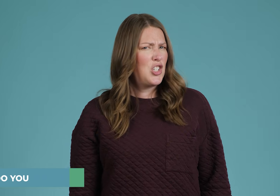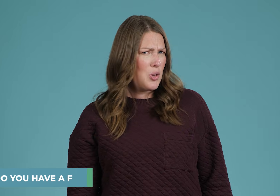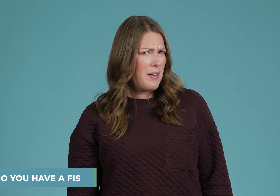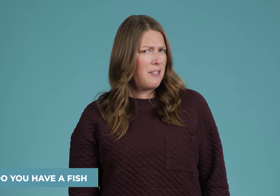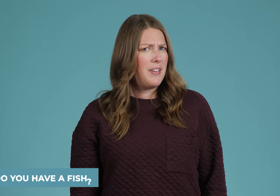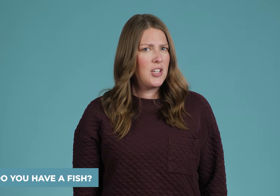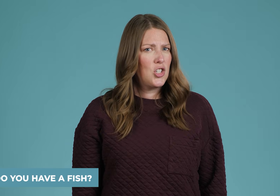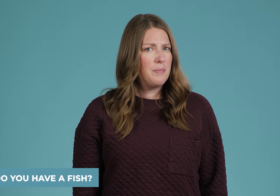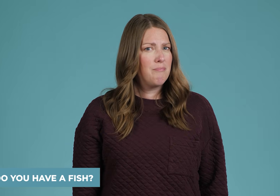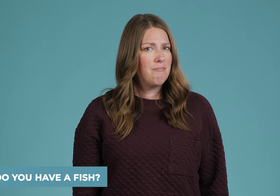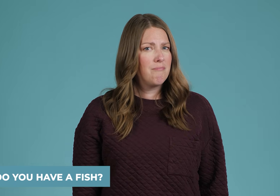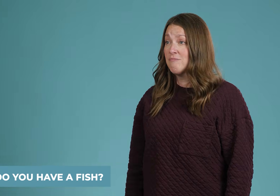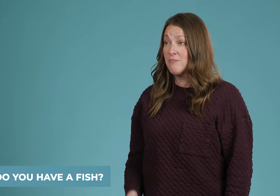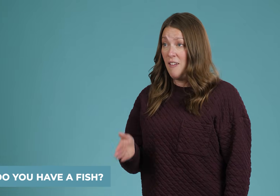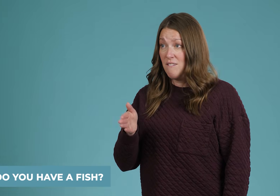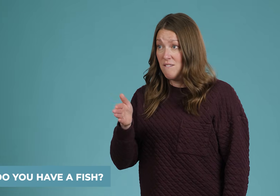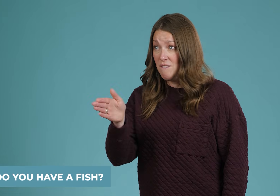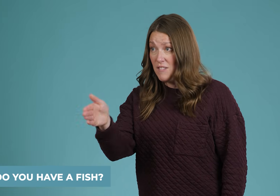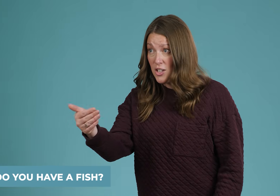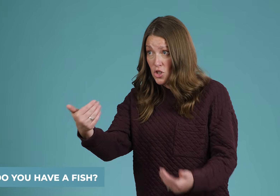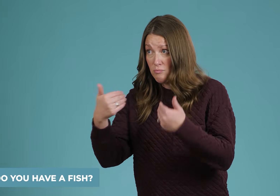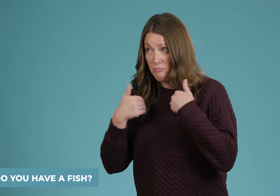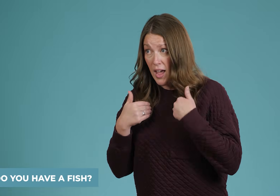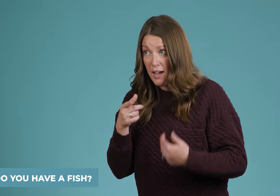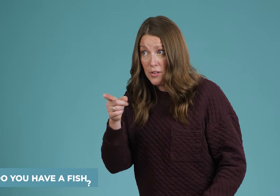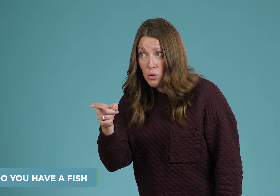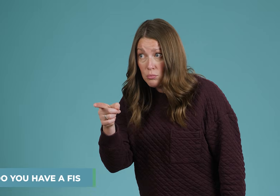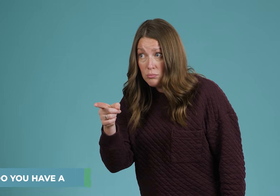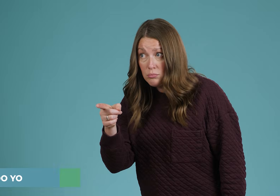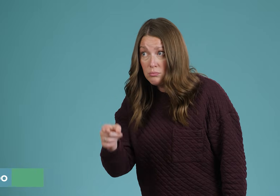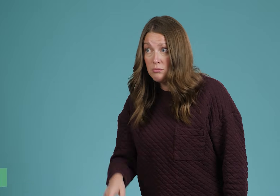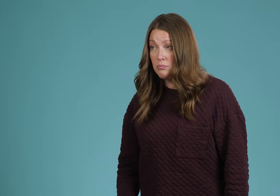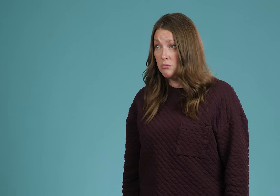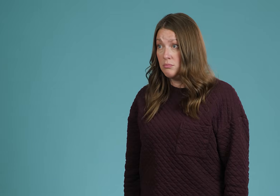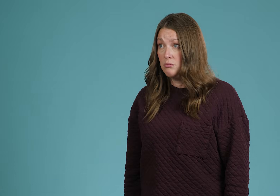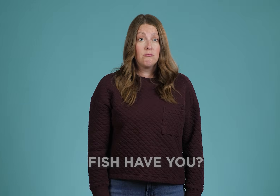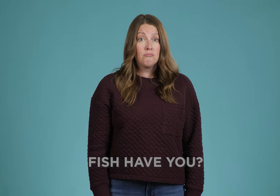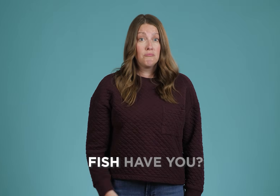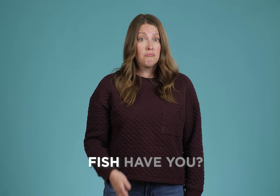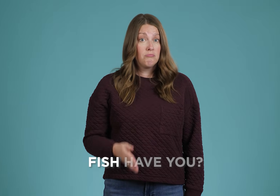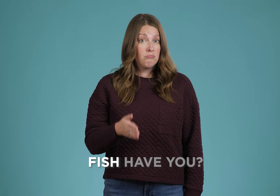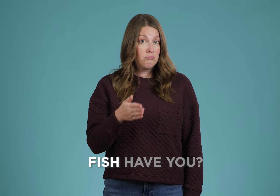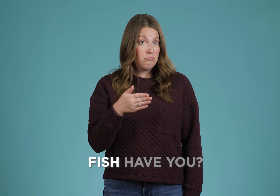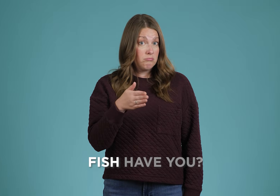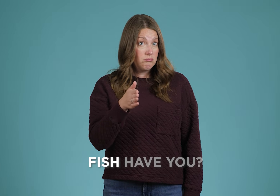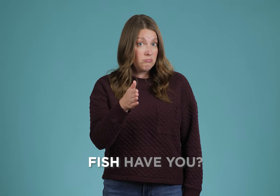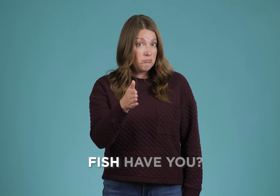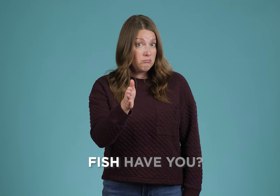Do you have a fish? Fish? Have you?